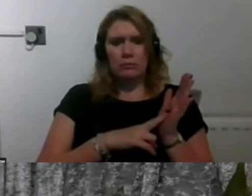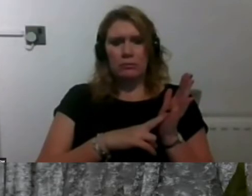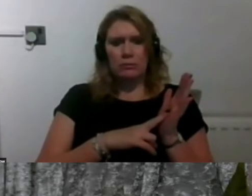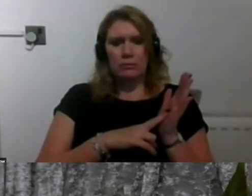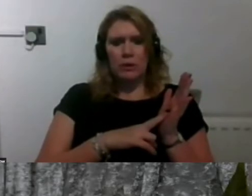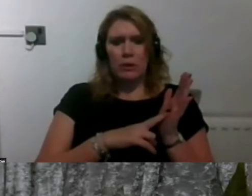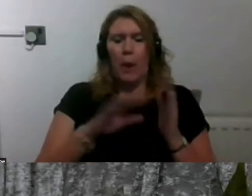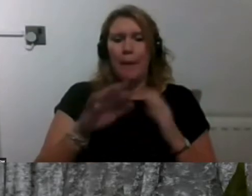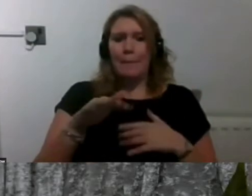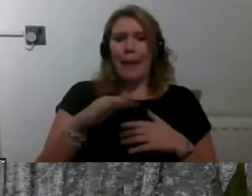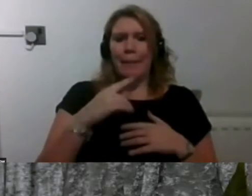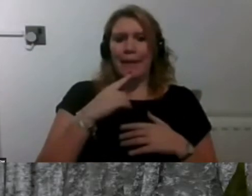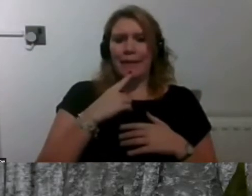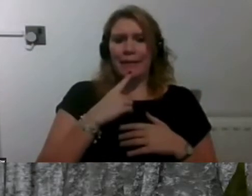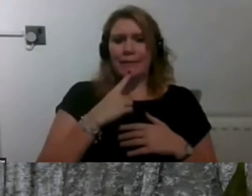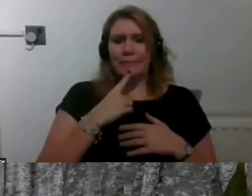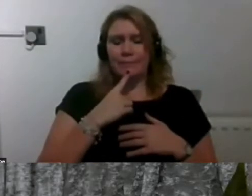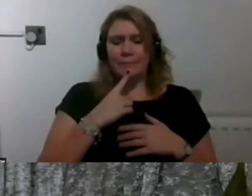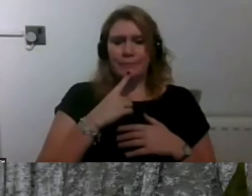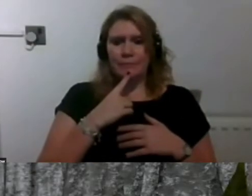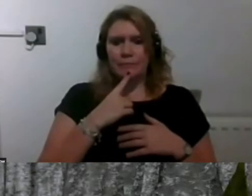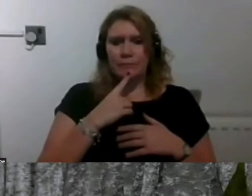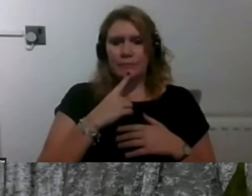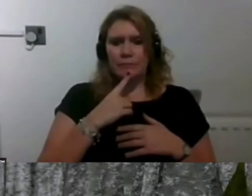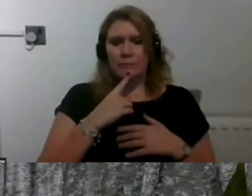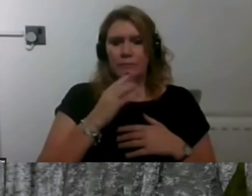suggest if I could come to Robin